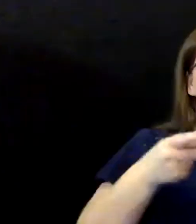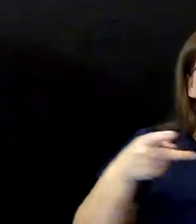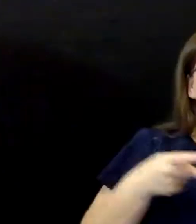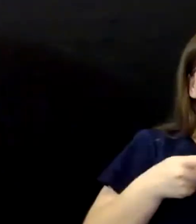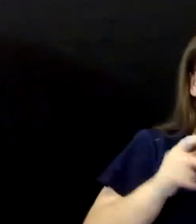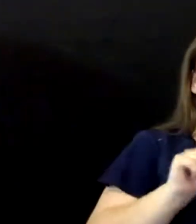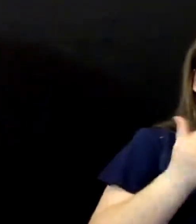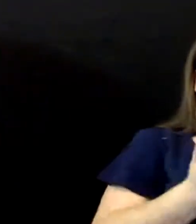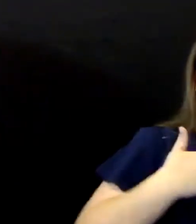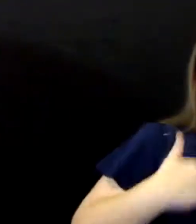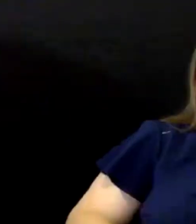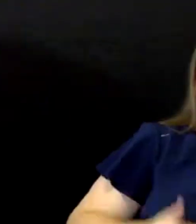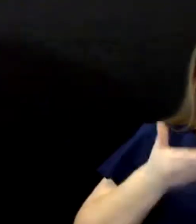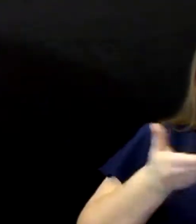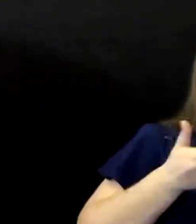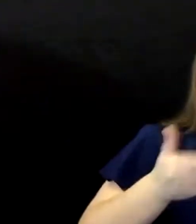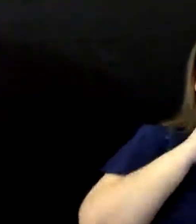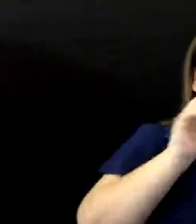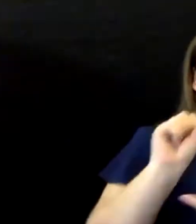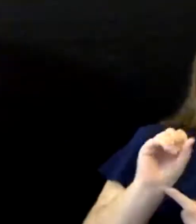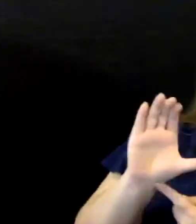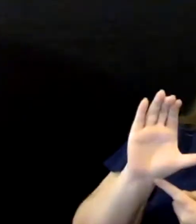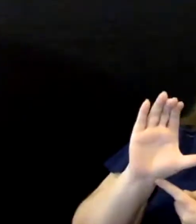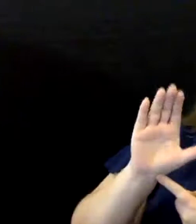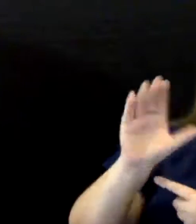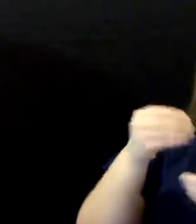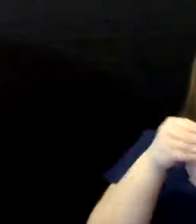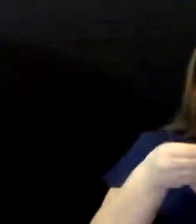Services, Secretary's Office for eight years, as the director of healthcare